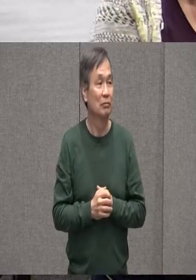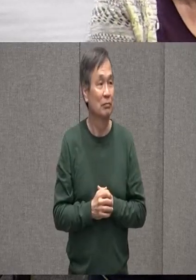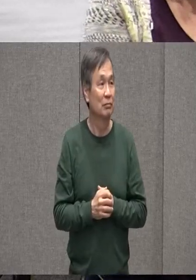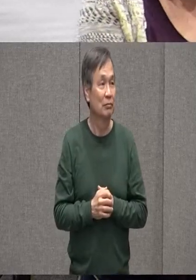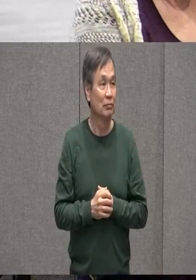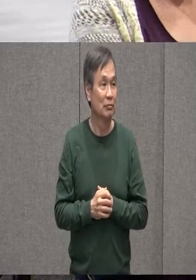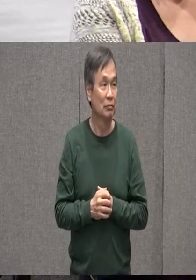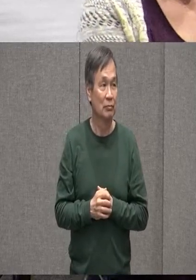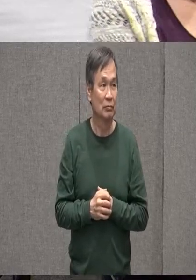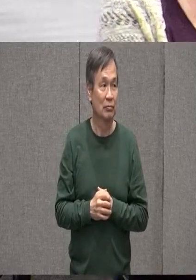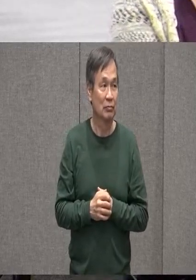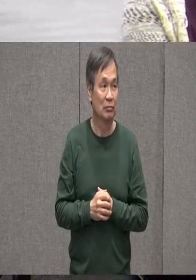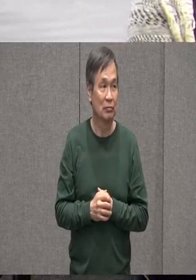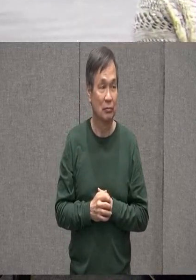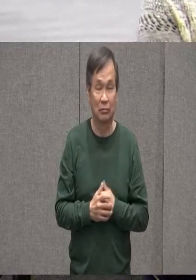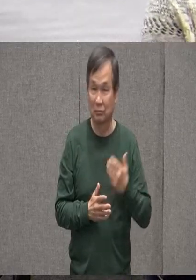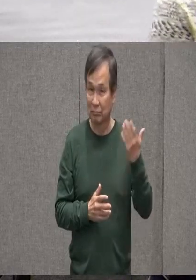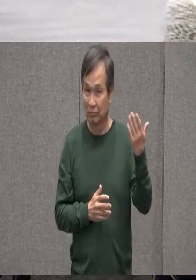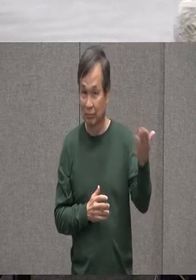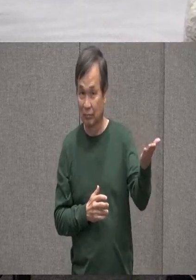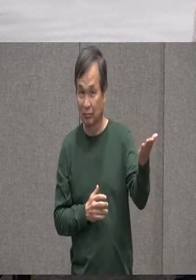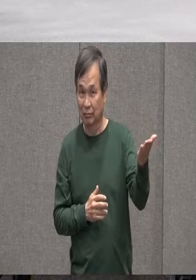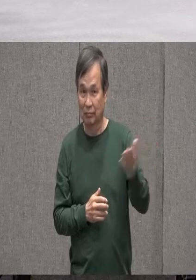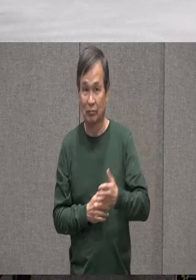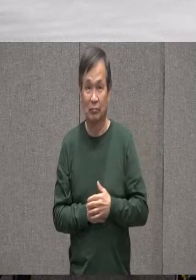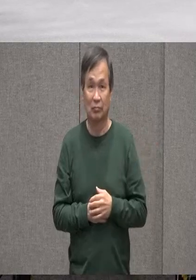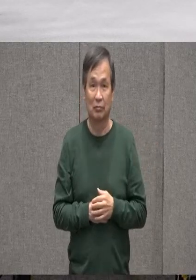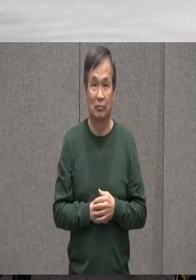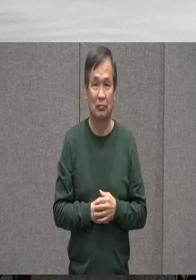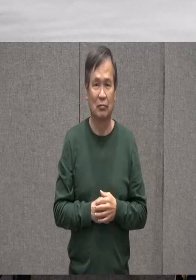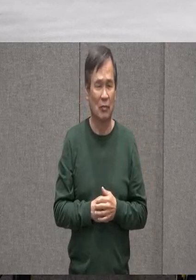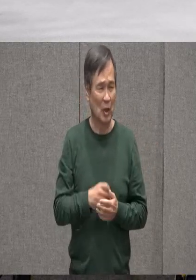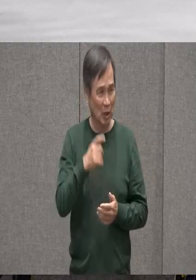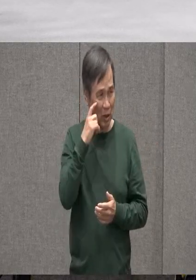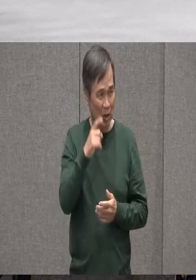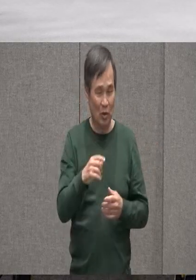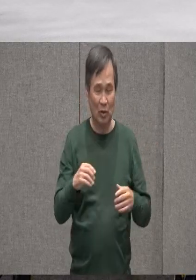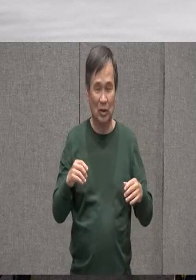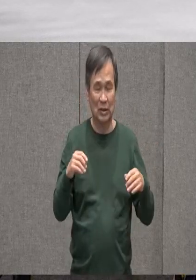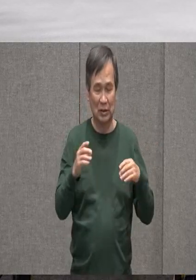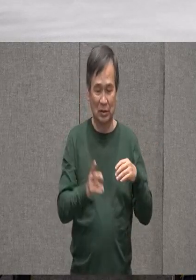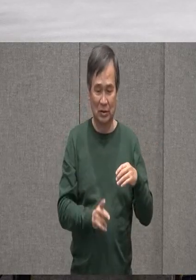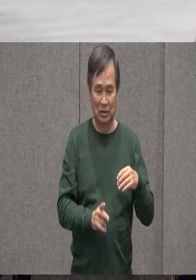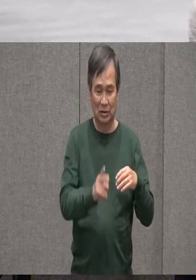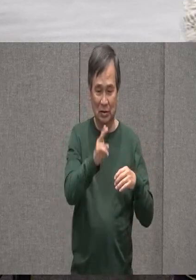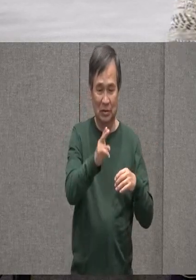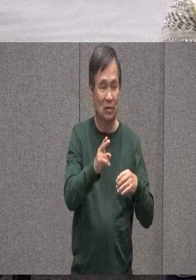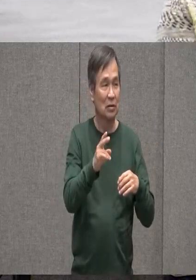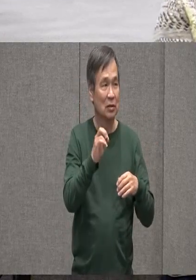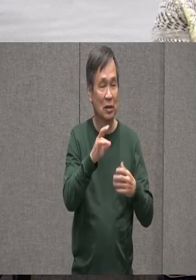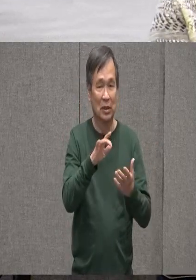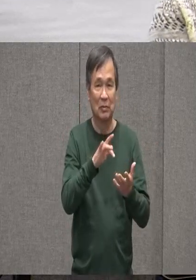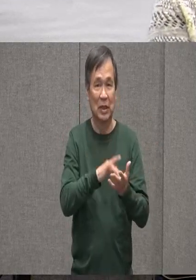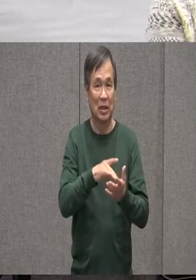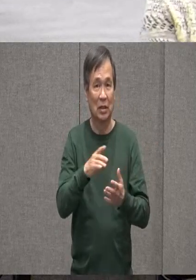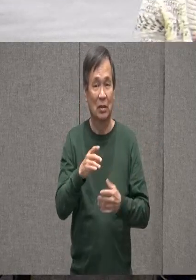So when I open it, I have all my folds. Now, see this solid black line right here, do you remember what that means?